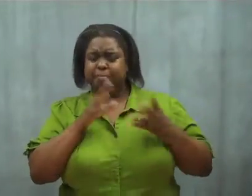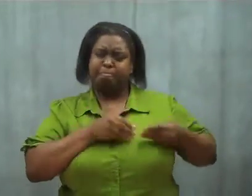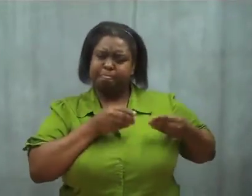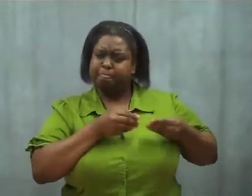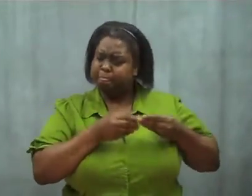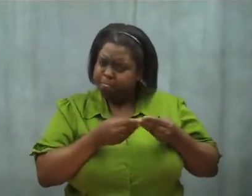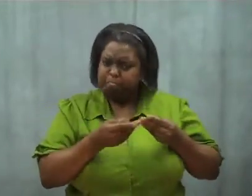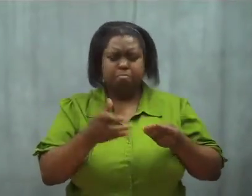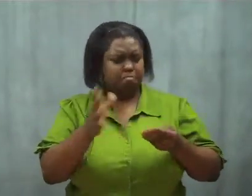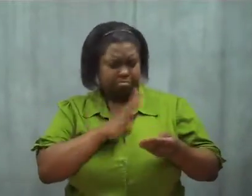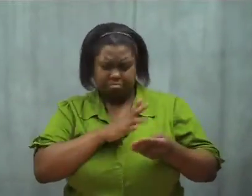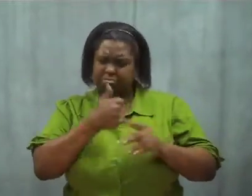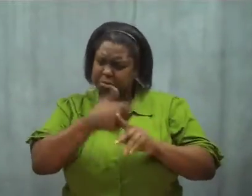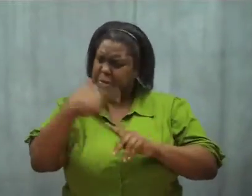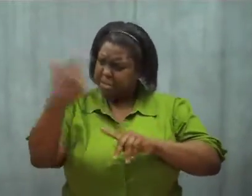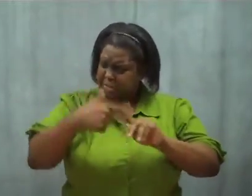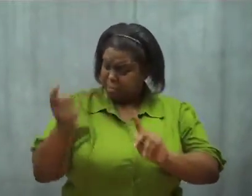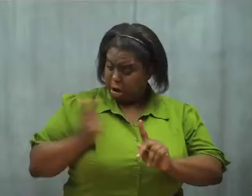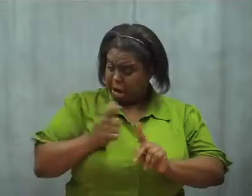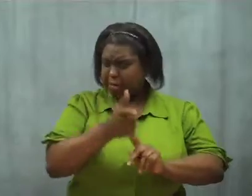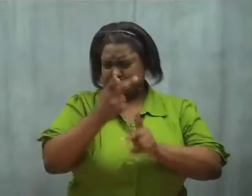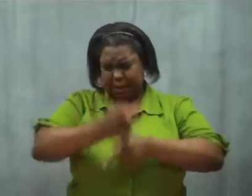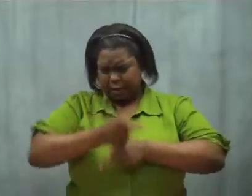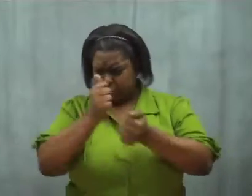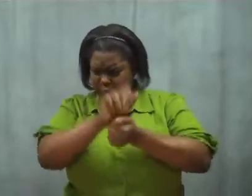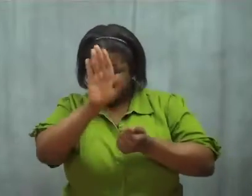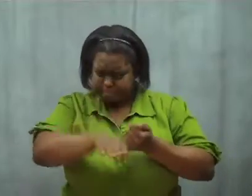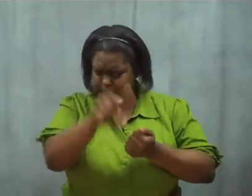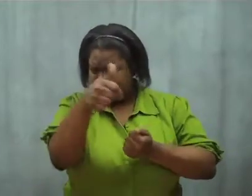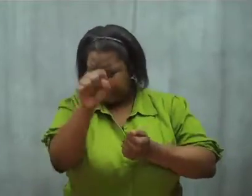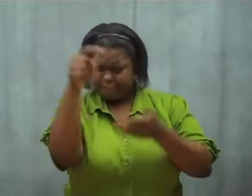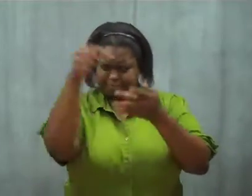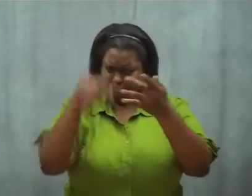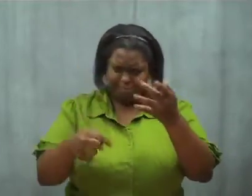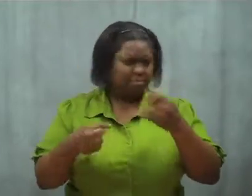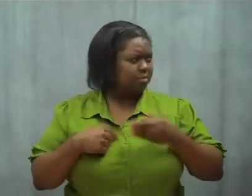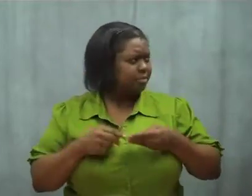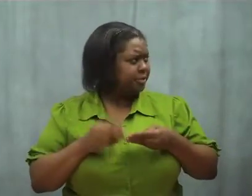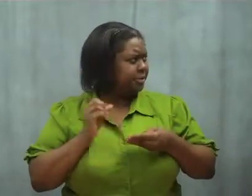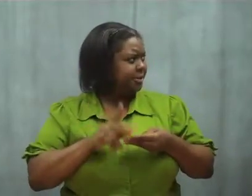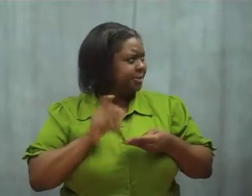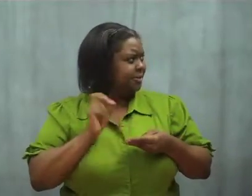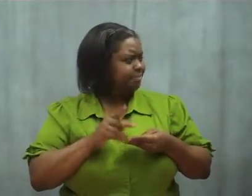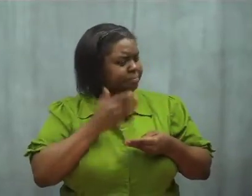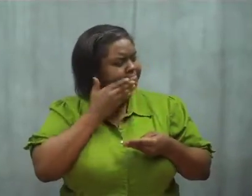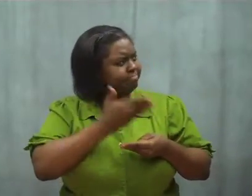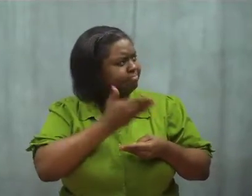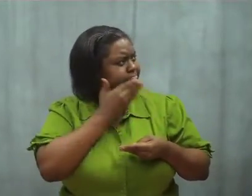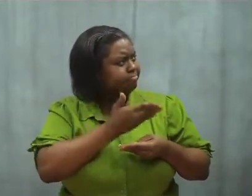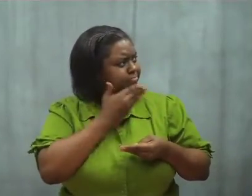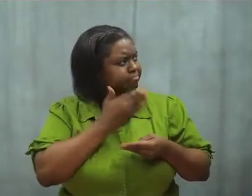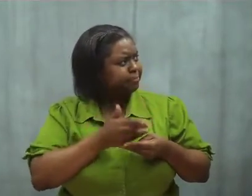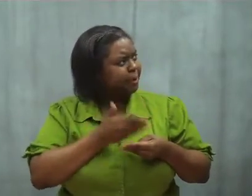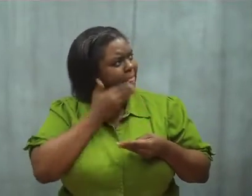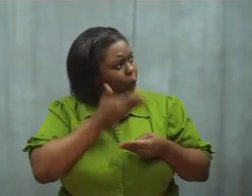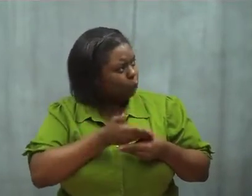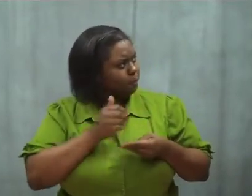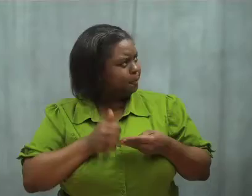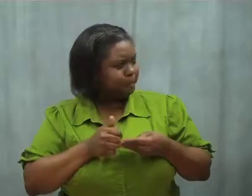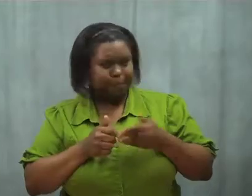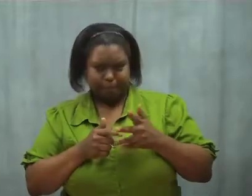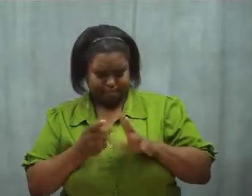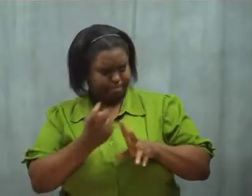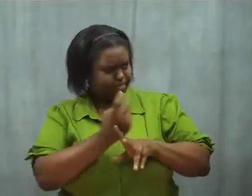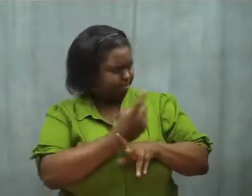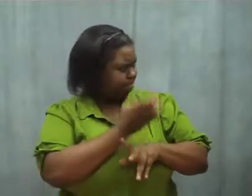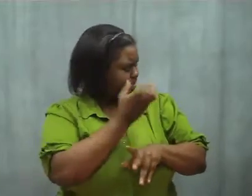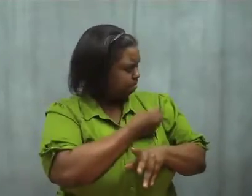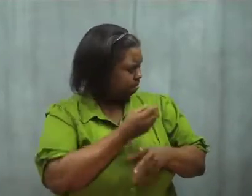The cop came back and said it was all fine.